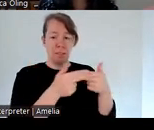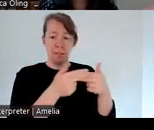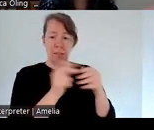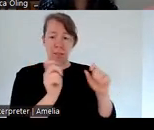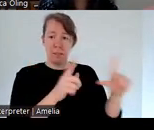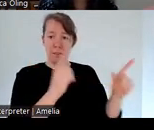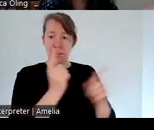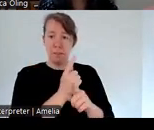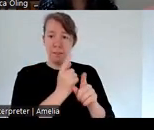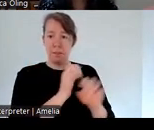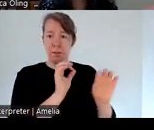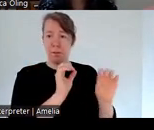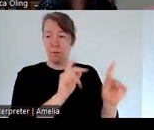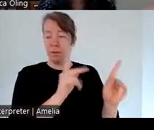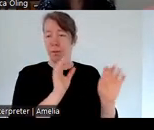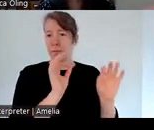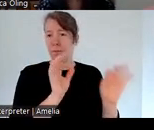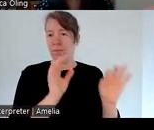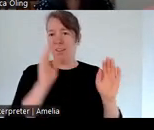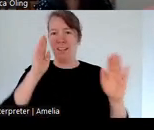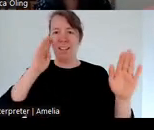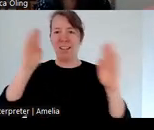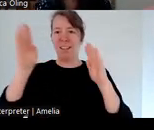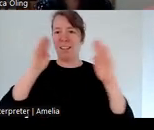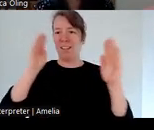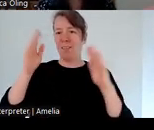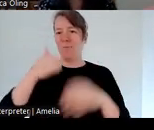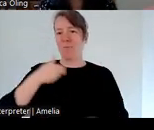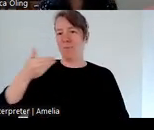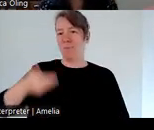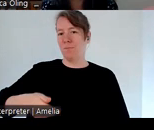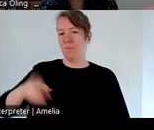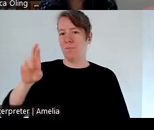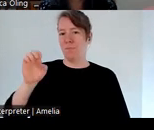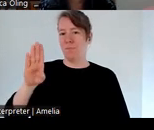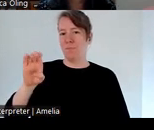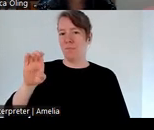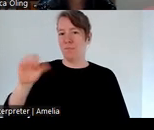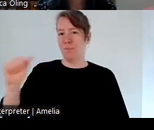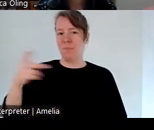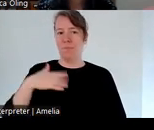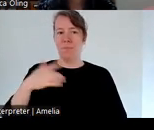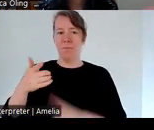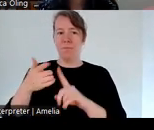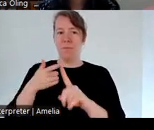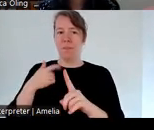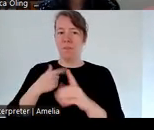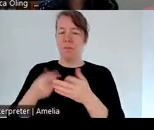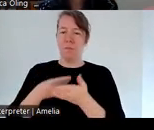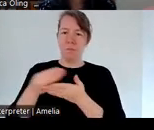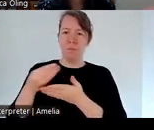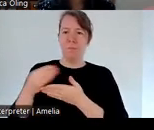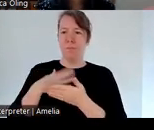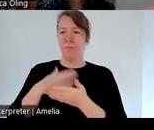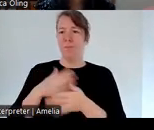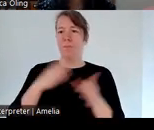(Rebecca Oling) Perfect. So, hi all, I’m Rebecca Albrecht Oling from SUNY Purchase. My title is Director of Digital Accessibility,